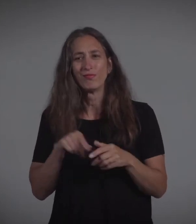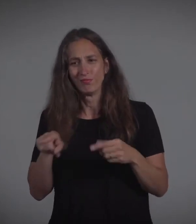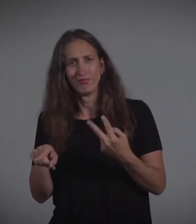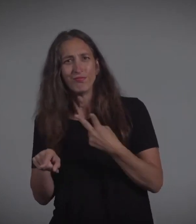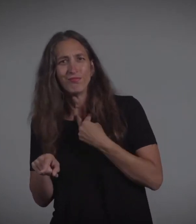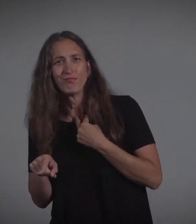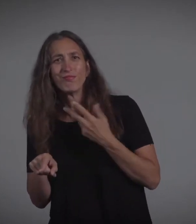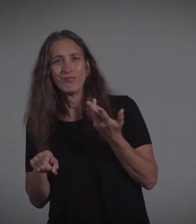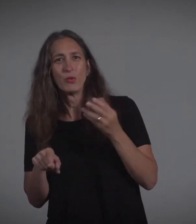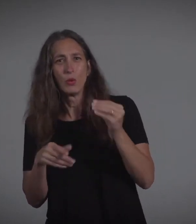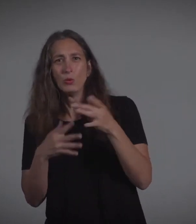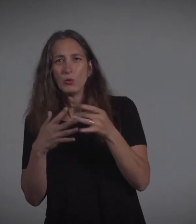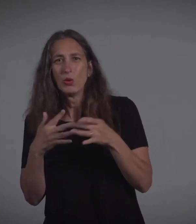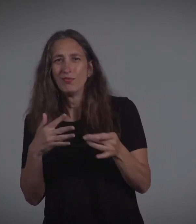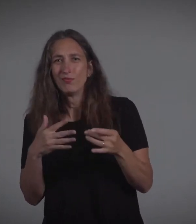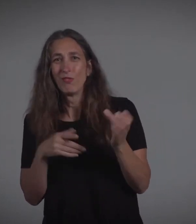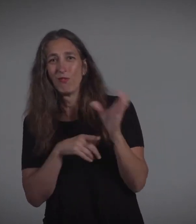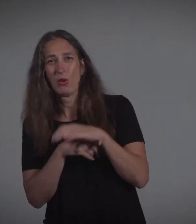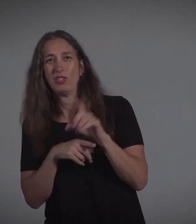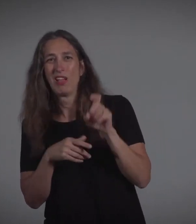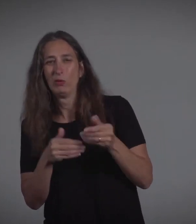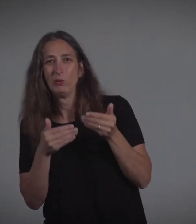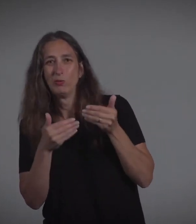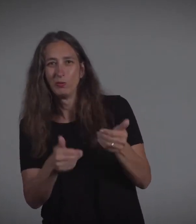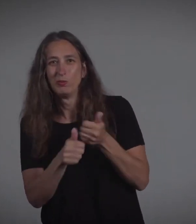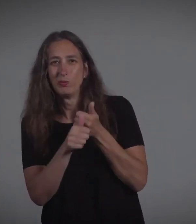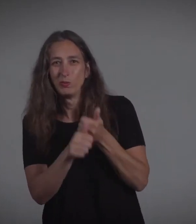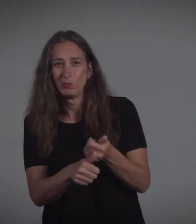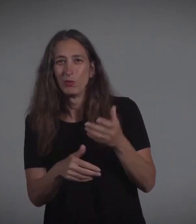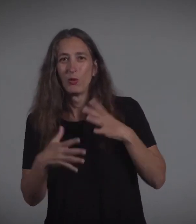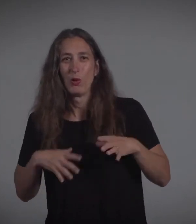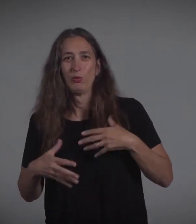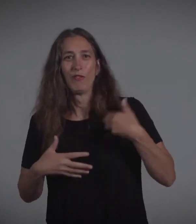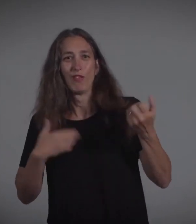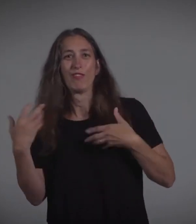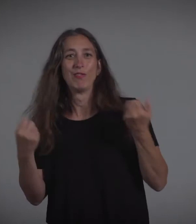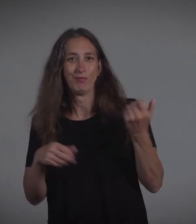of their clothes, and they would have no choice, they have to become nude.